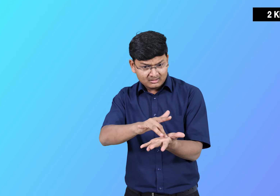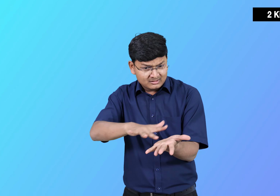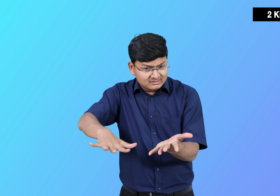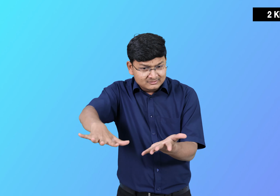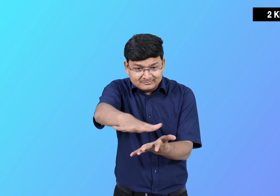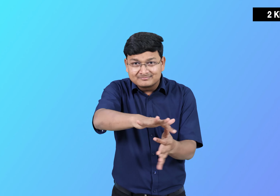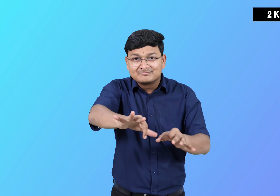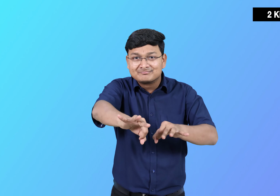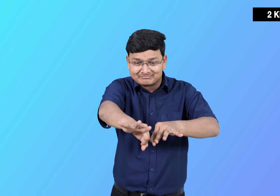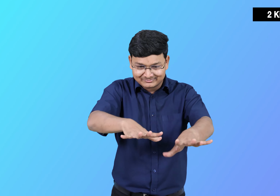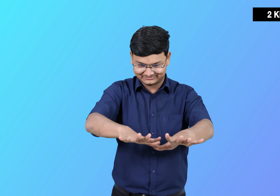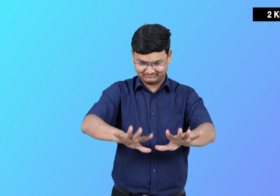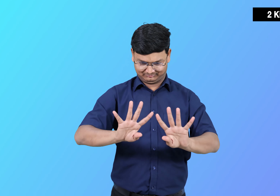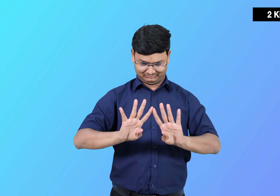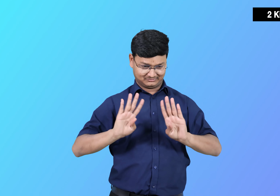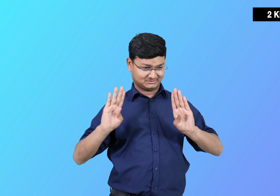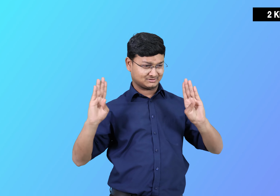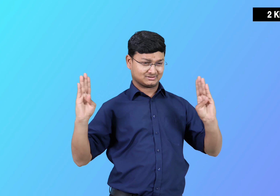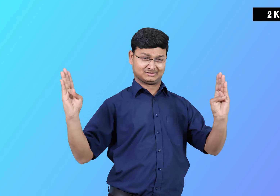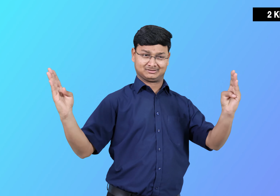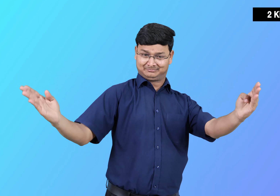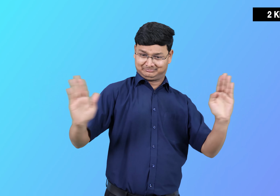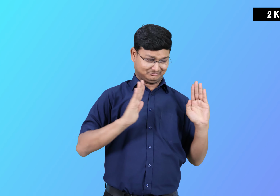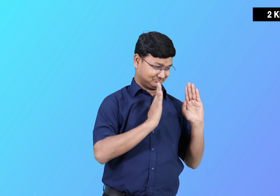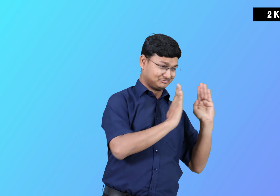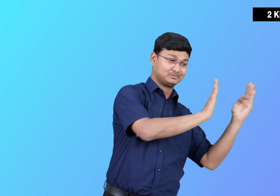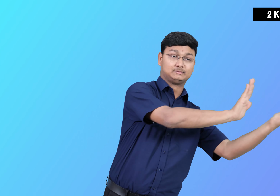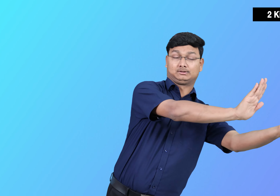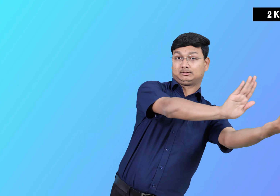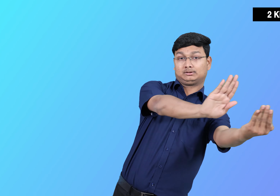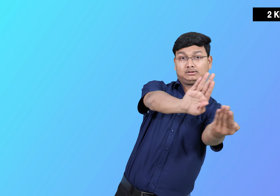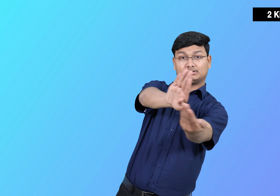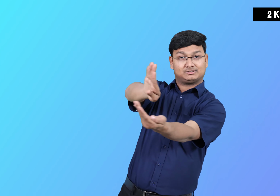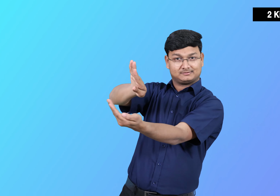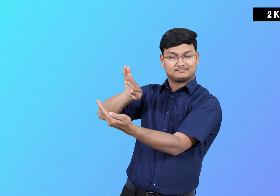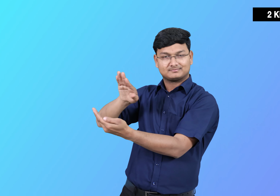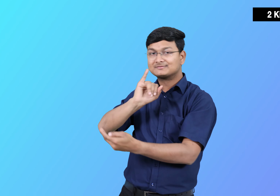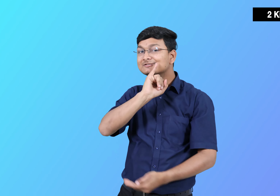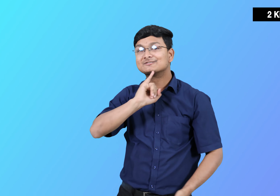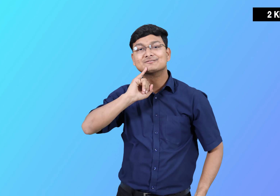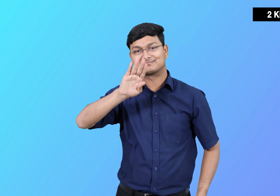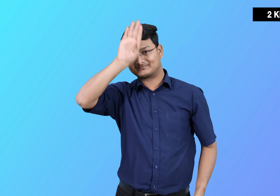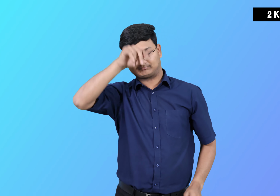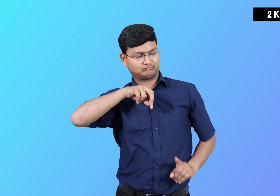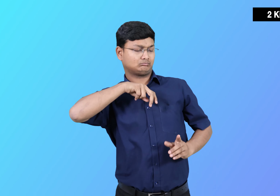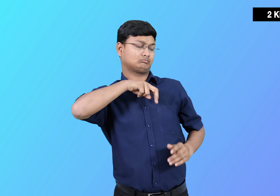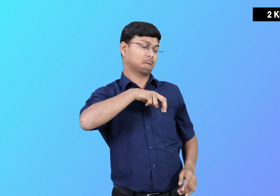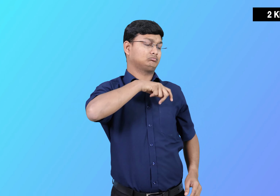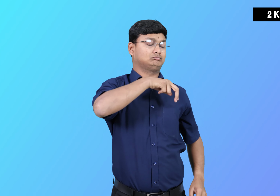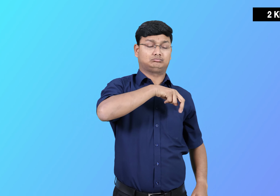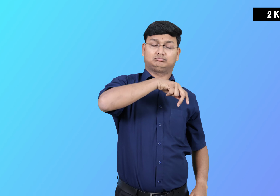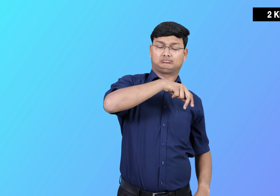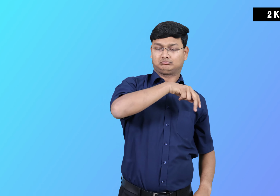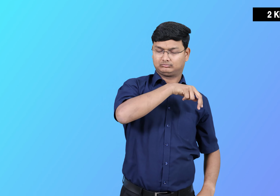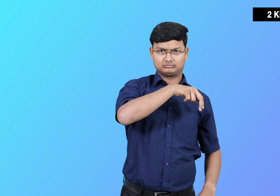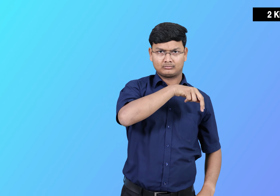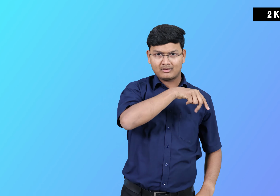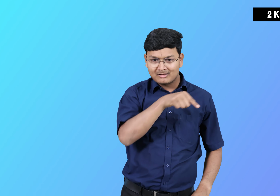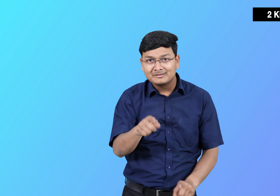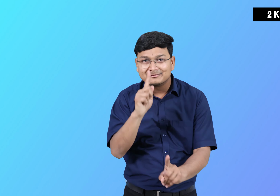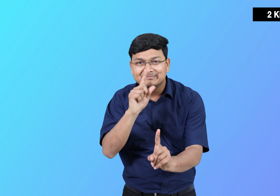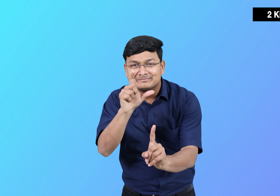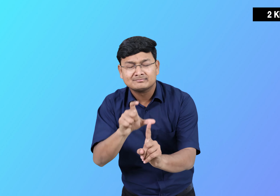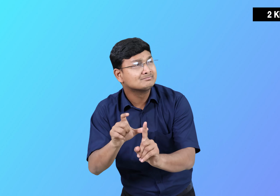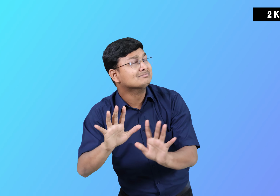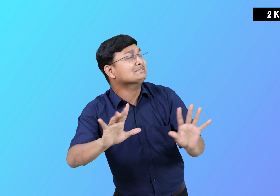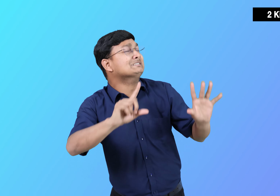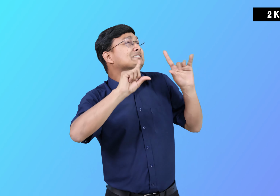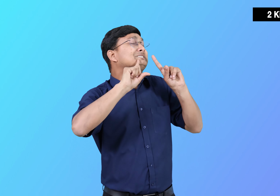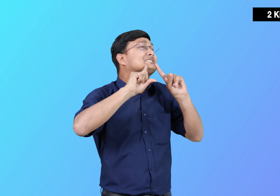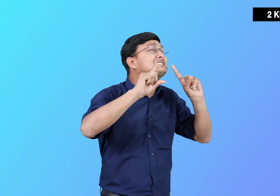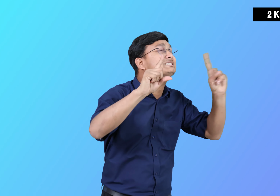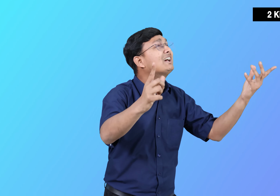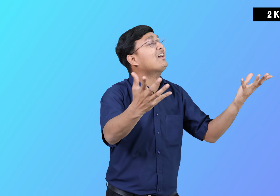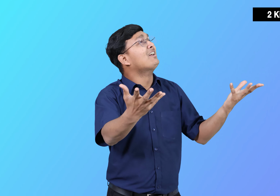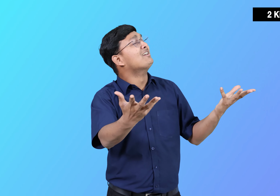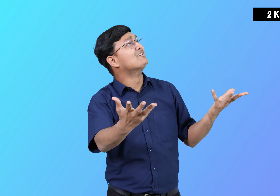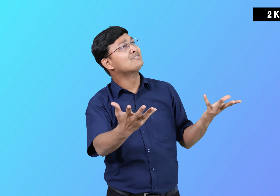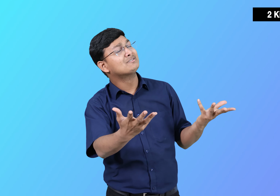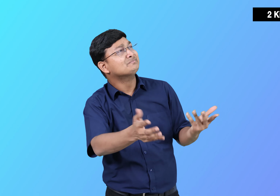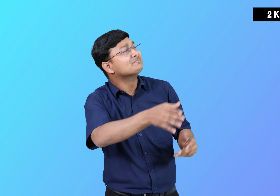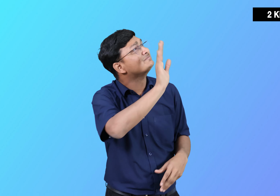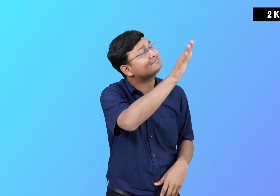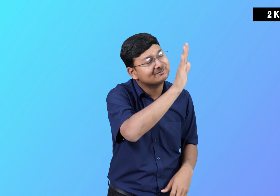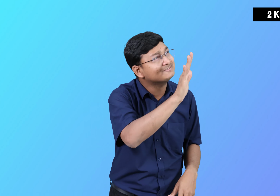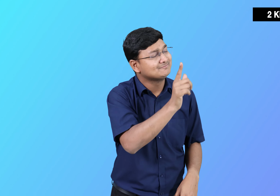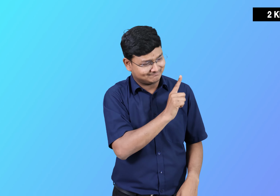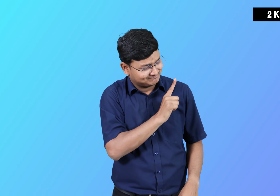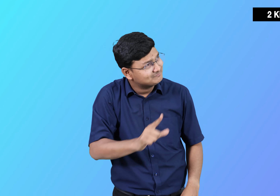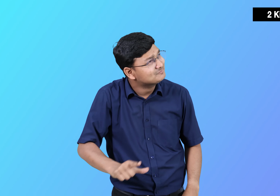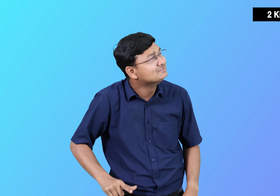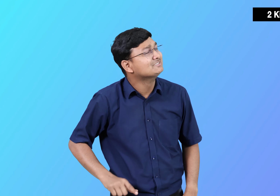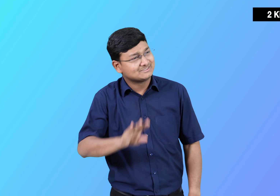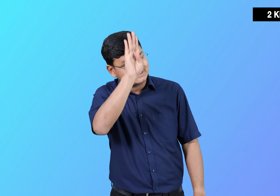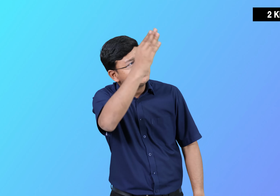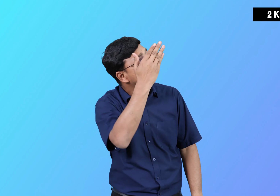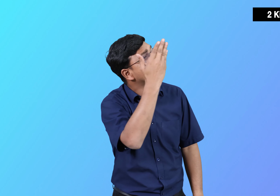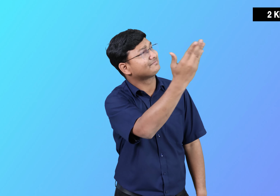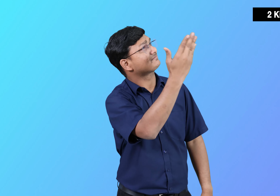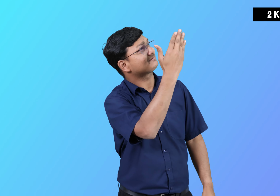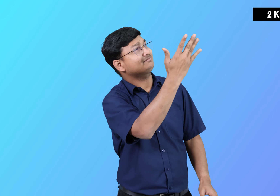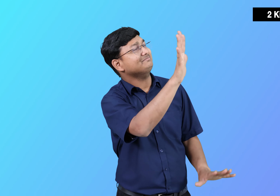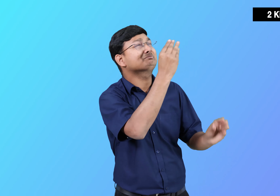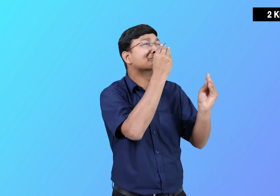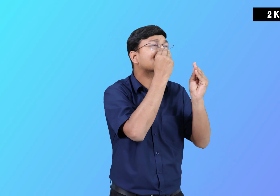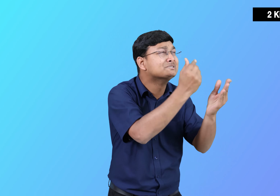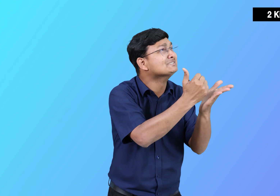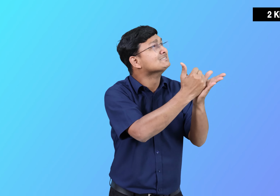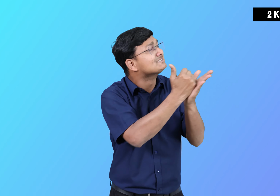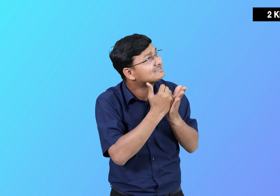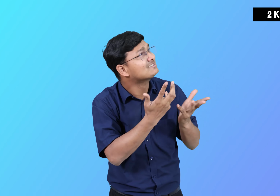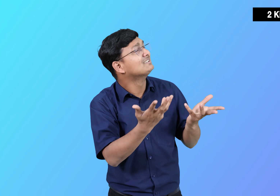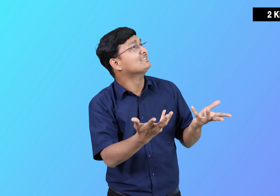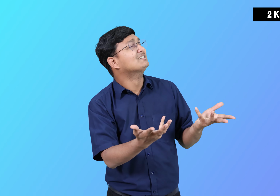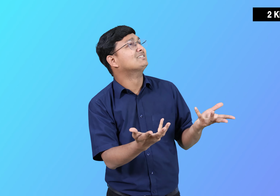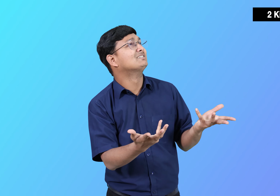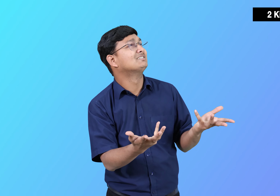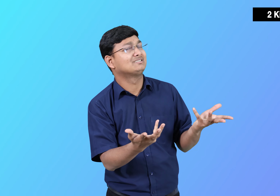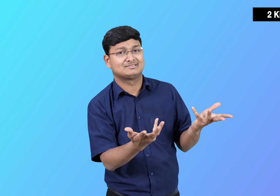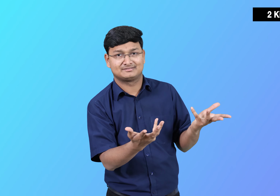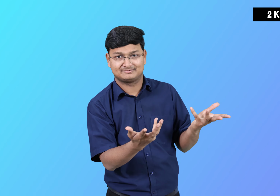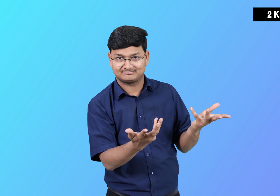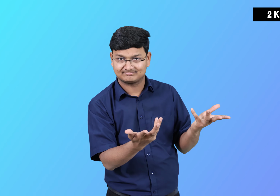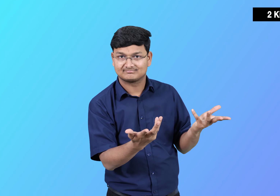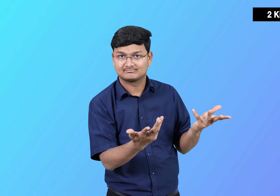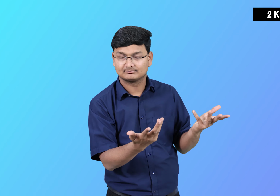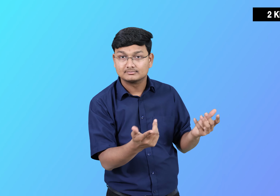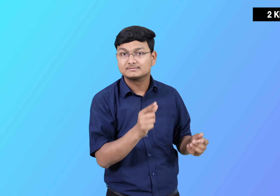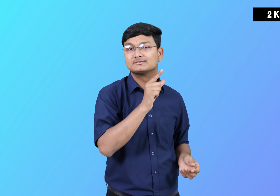The king of Israel was walking on the wall around the city. A woman shouted out to him. She said, “My lord and king, please help me!”